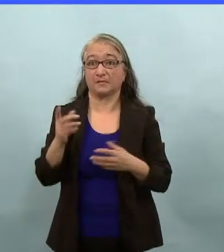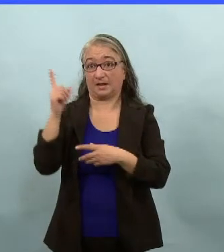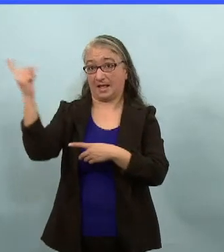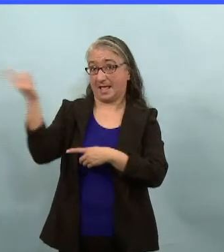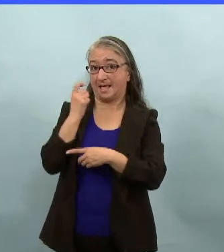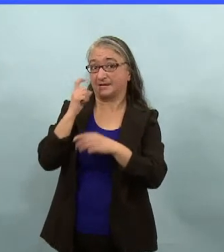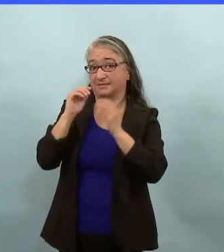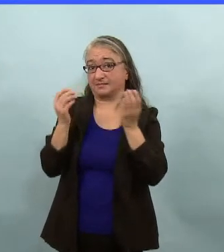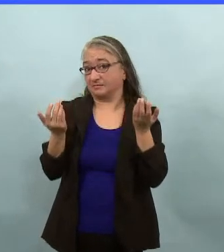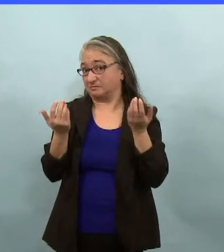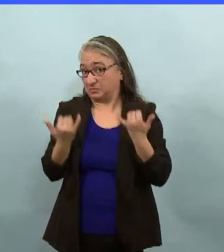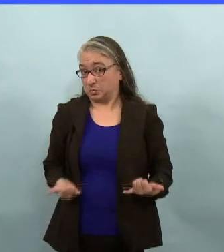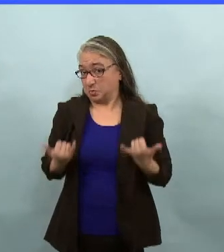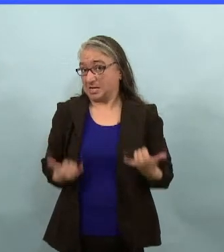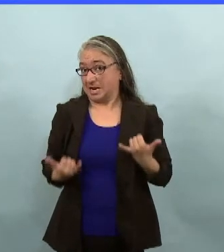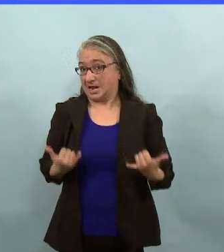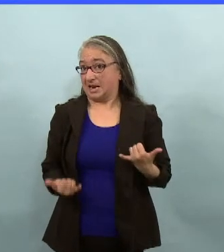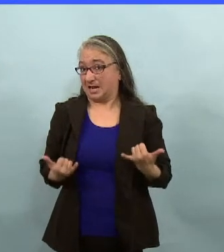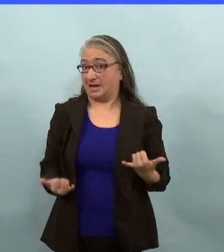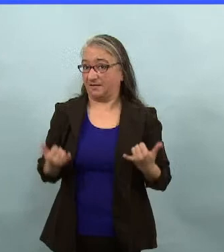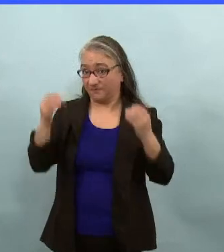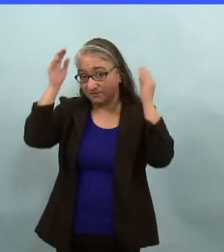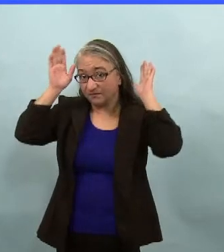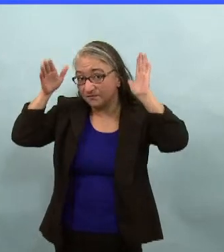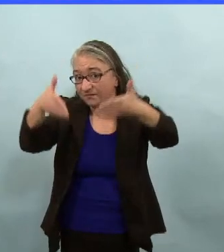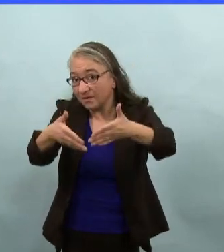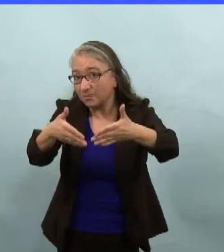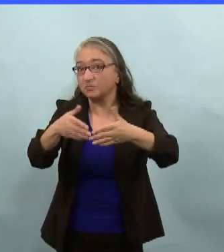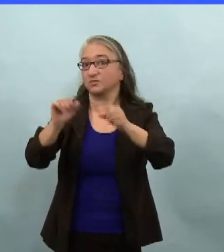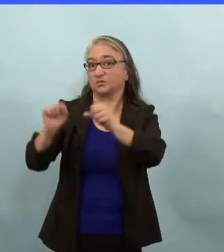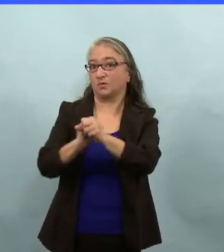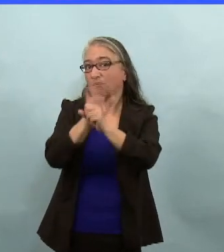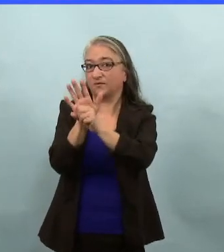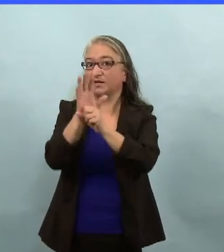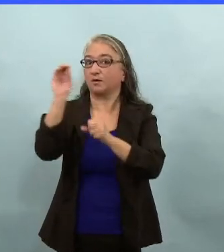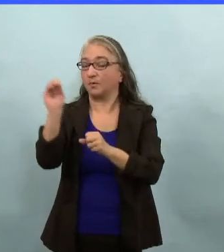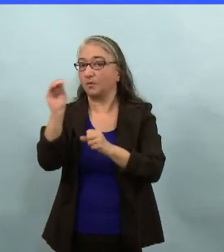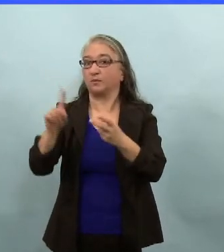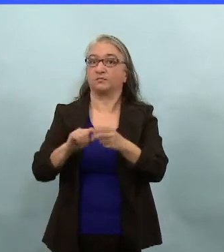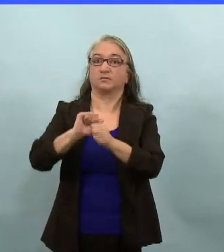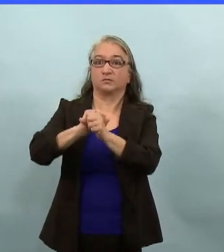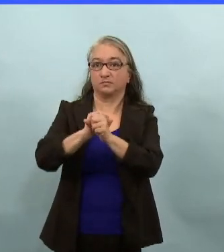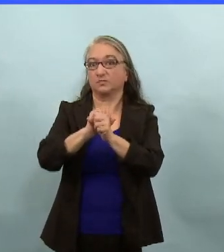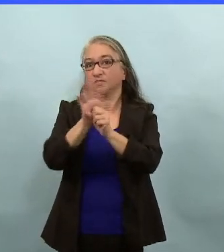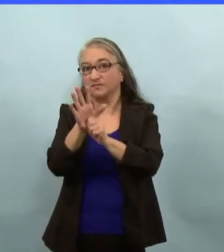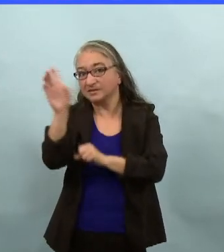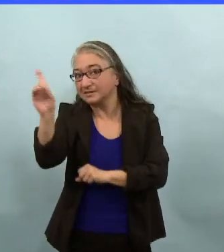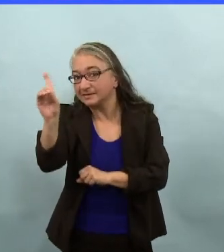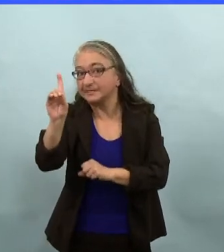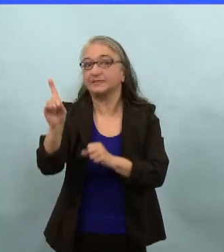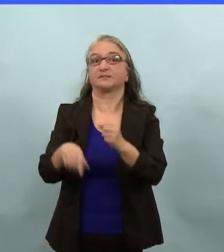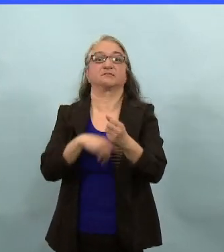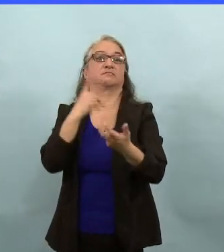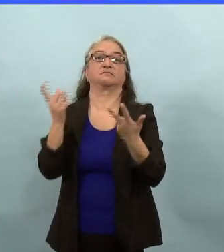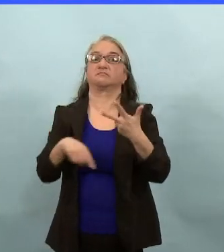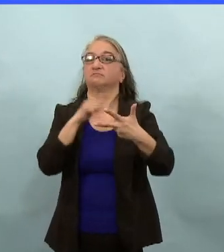on on omicron delta the chart reviews uh what we're seeing in terms of the uptick in icu numbers